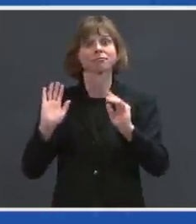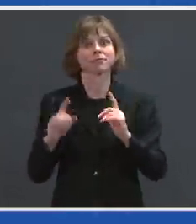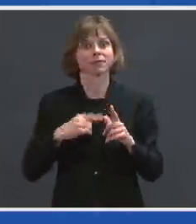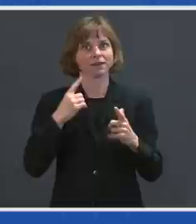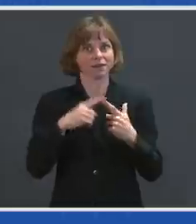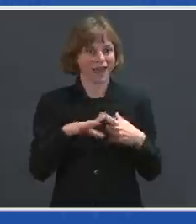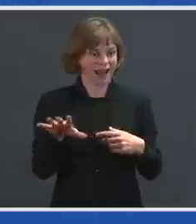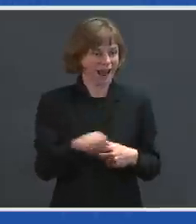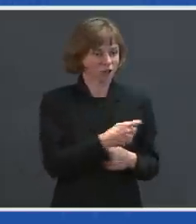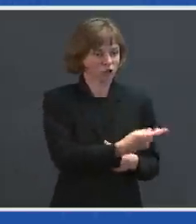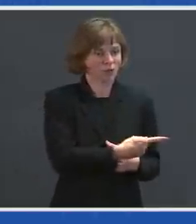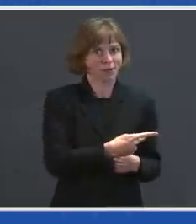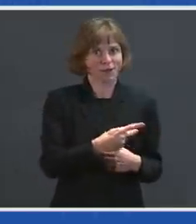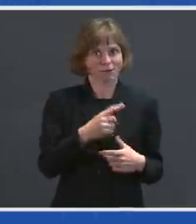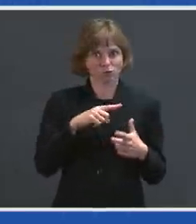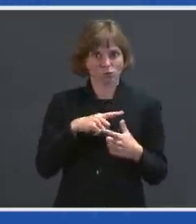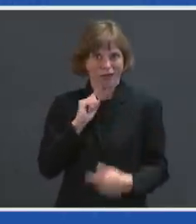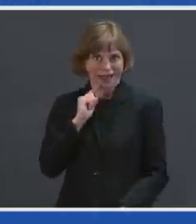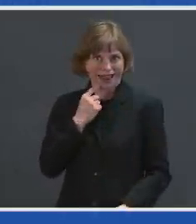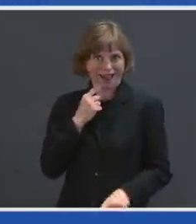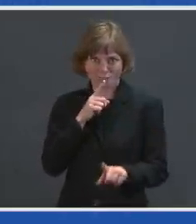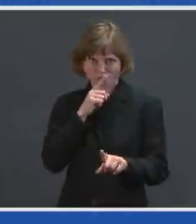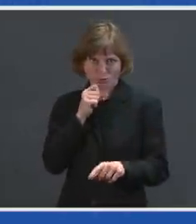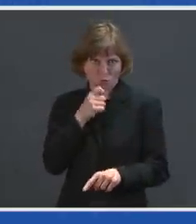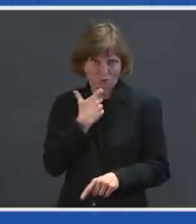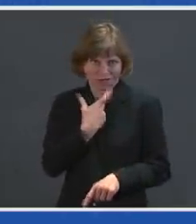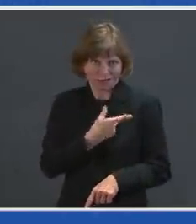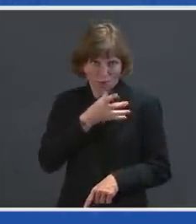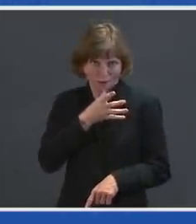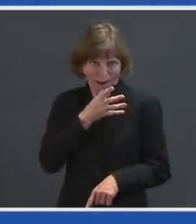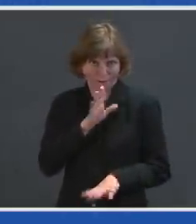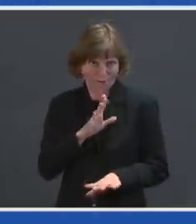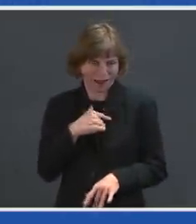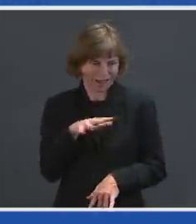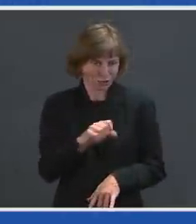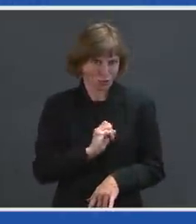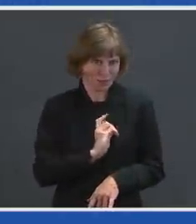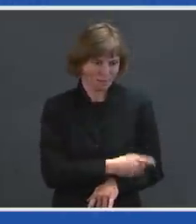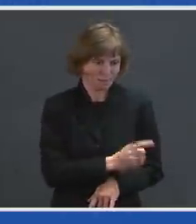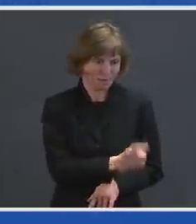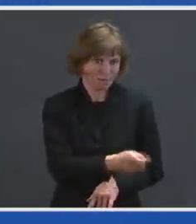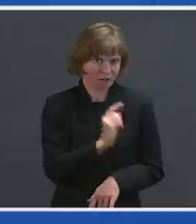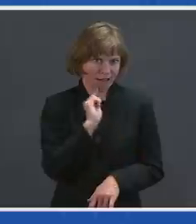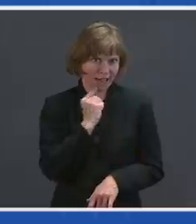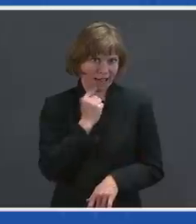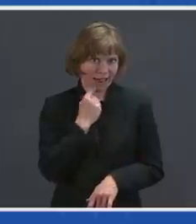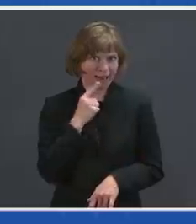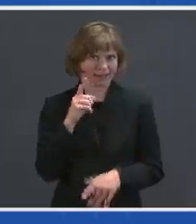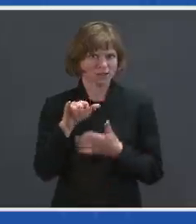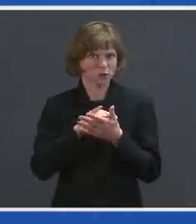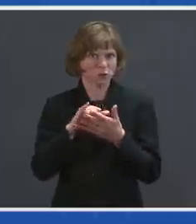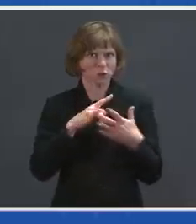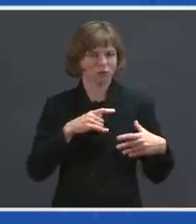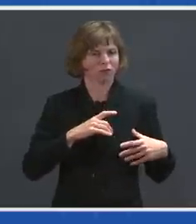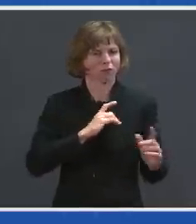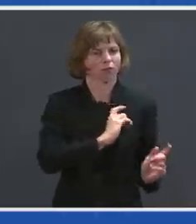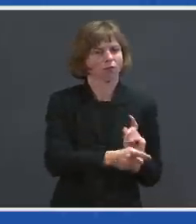But, Candy, don't tell them I took them for candy at a place in New York. Well, they had sort of like swinging doors.